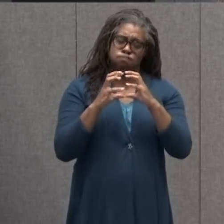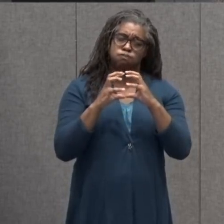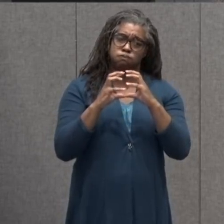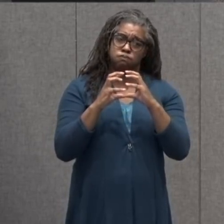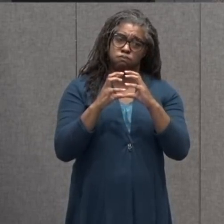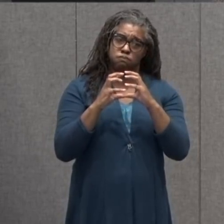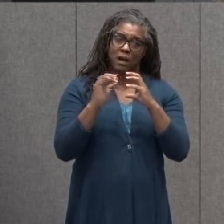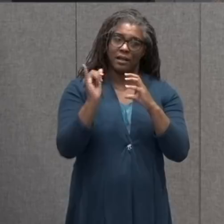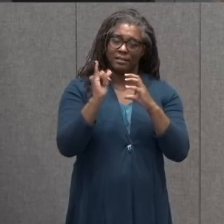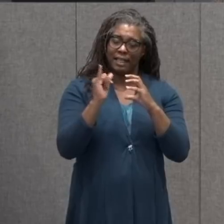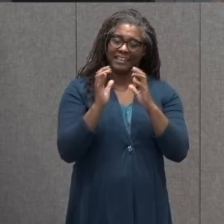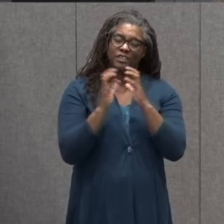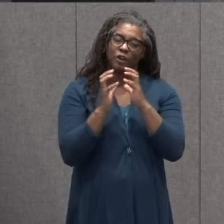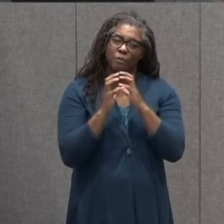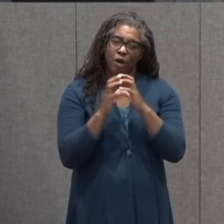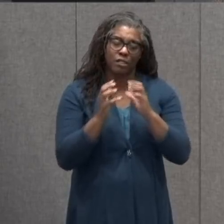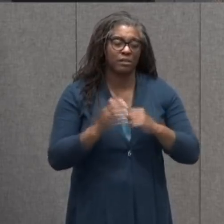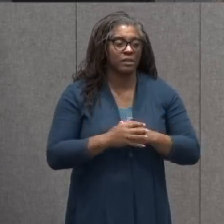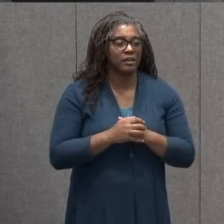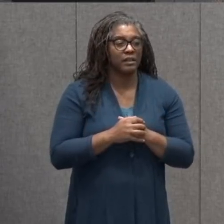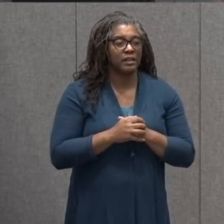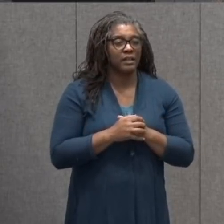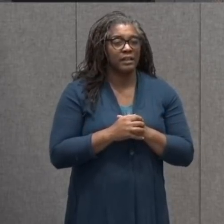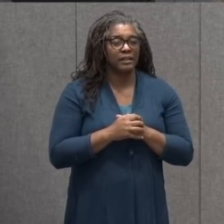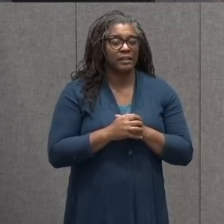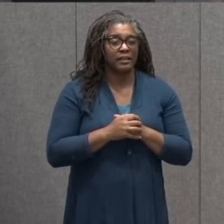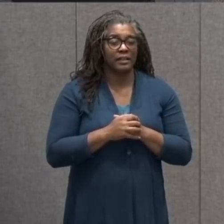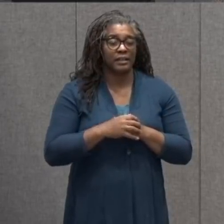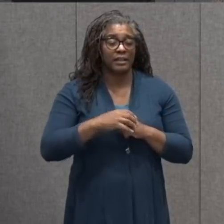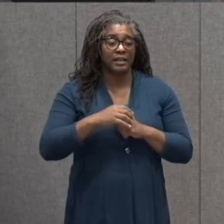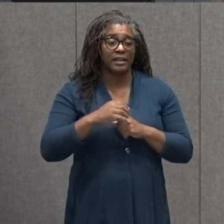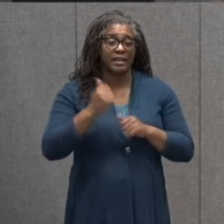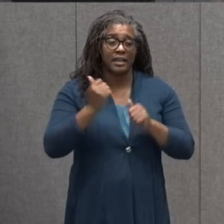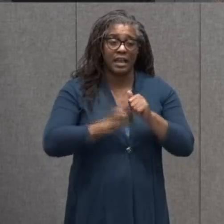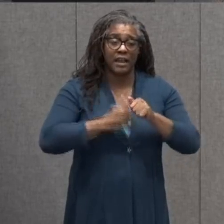Every minute, about 2,000 thunderstorms